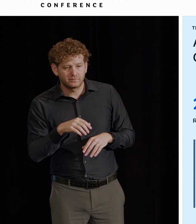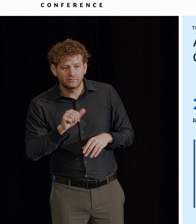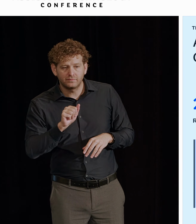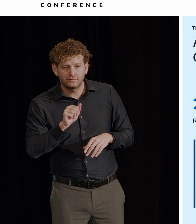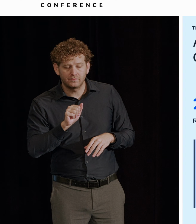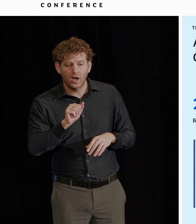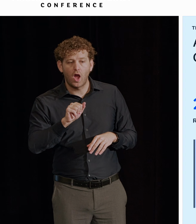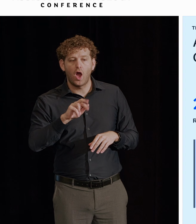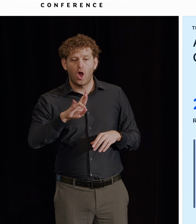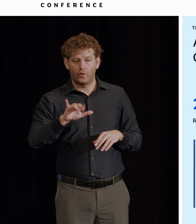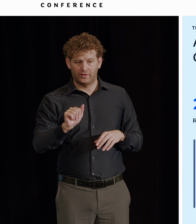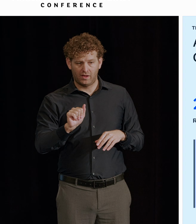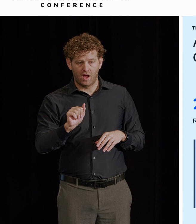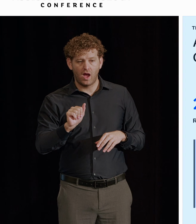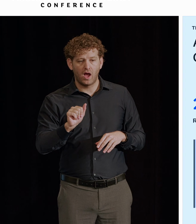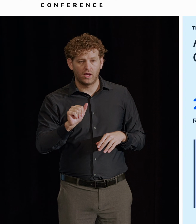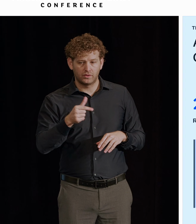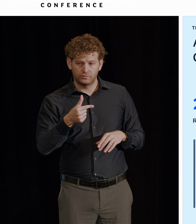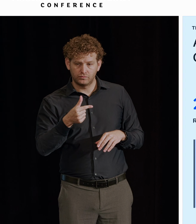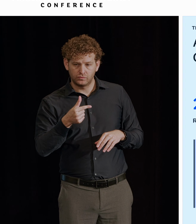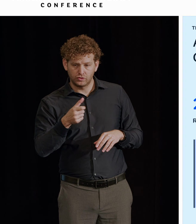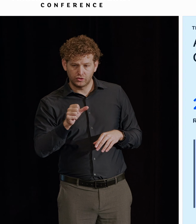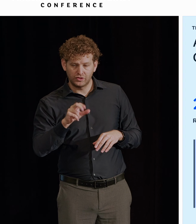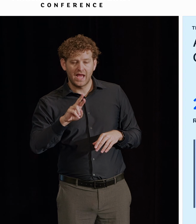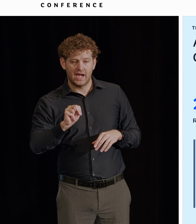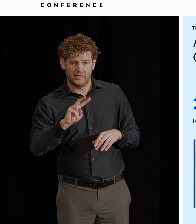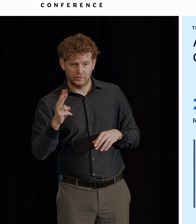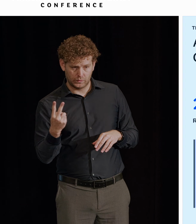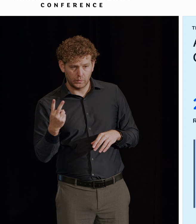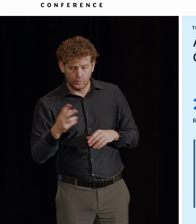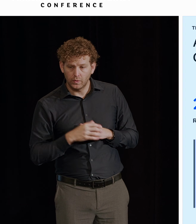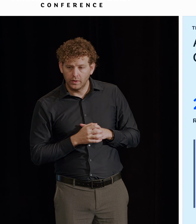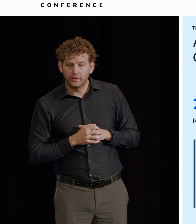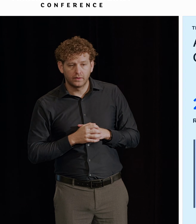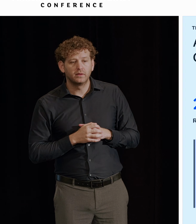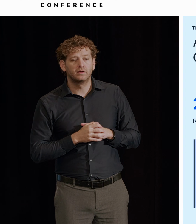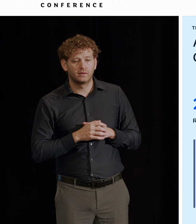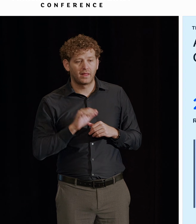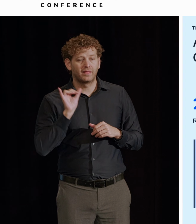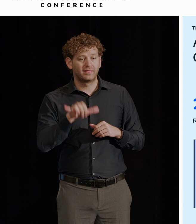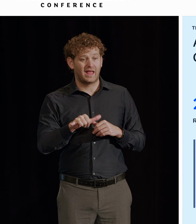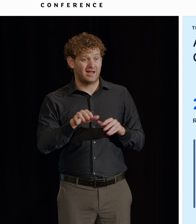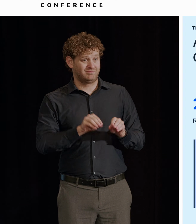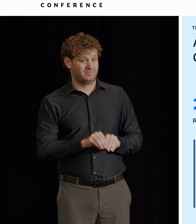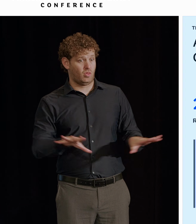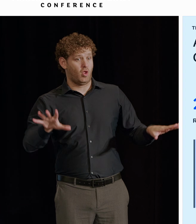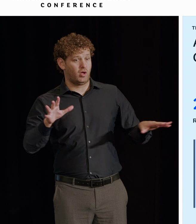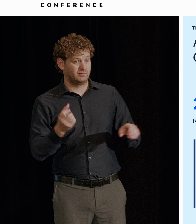of sensors. We announced this research vehicle last year, and some of the insight here is also